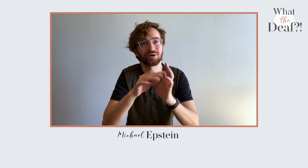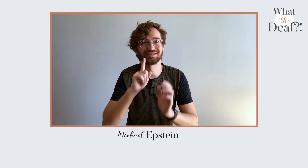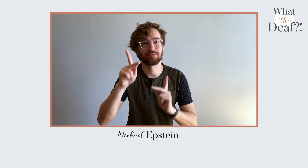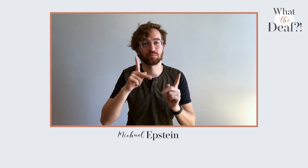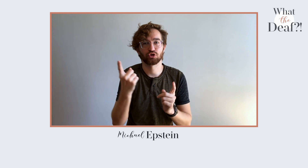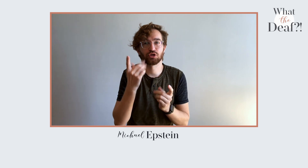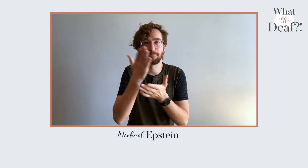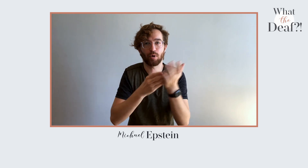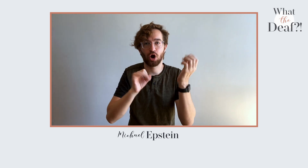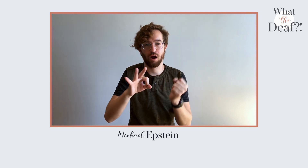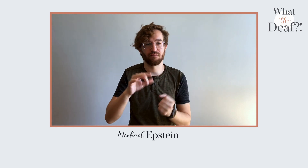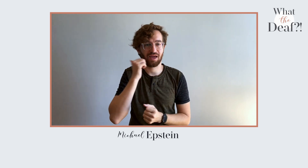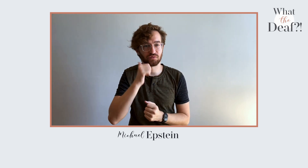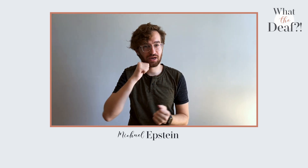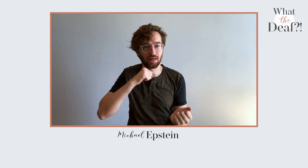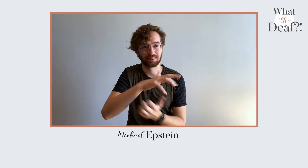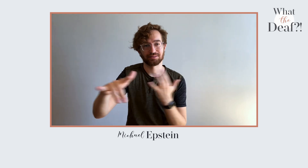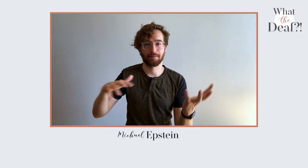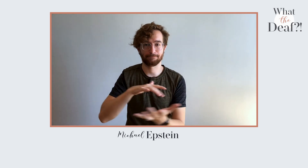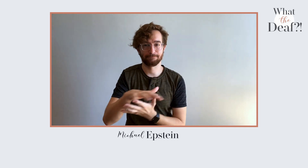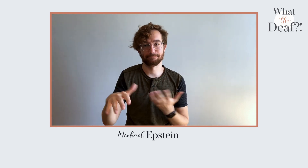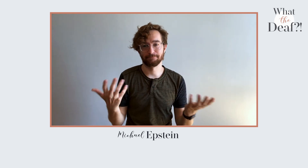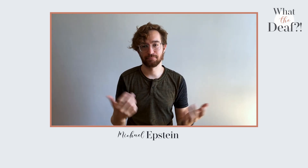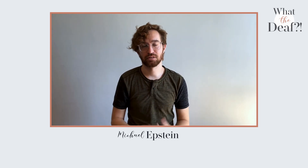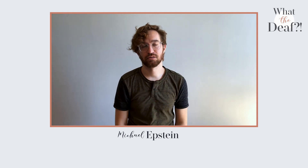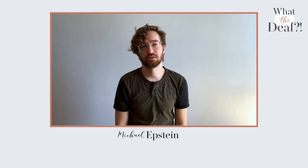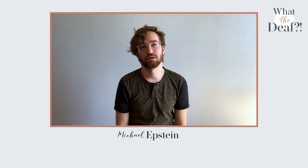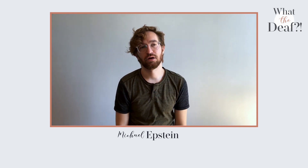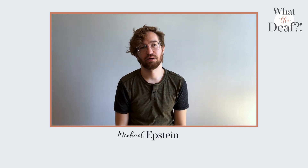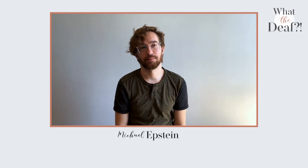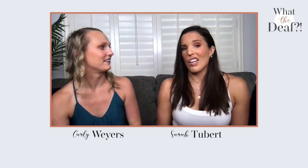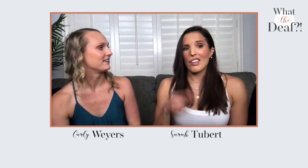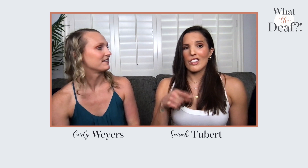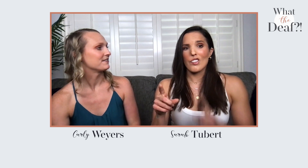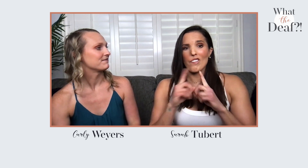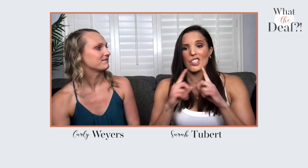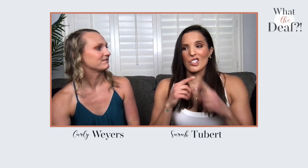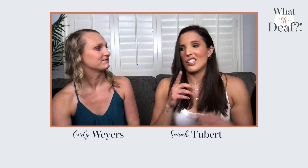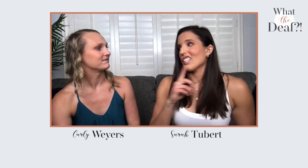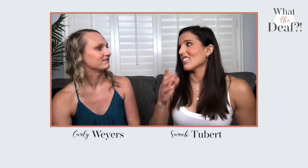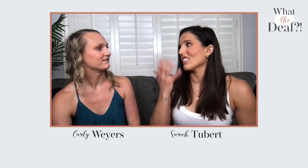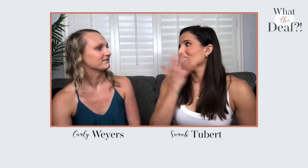to have deaf people be part of that everyday life. And this conversation is amazing.